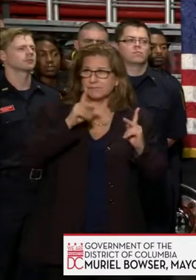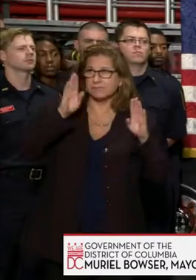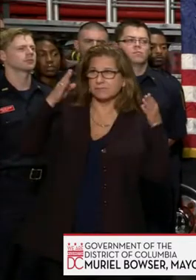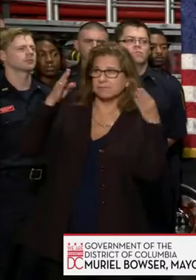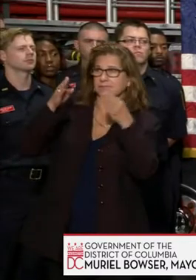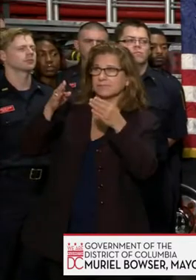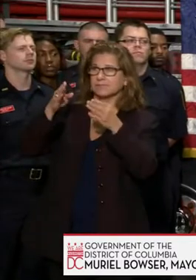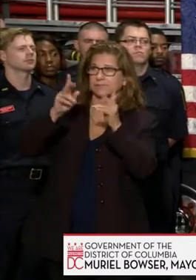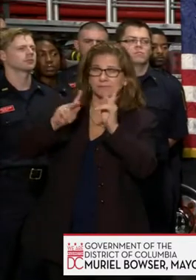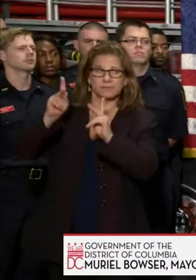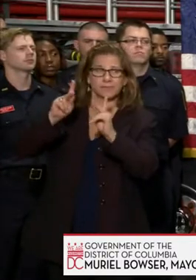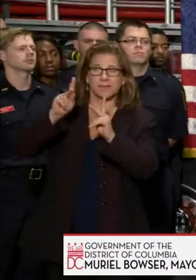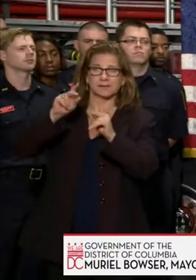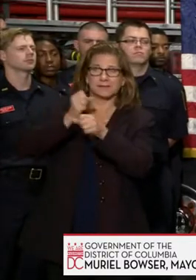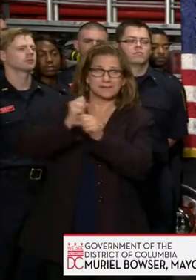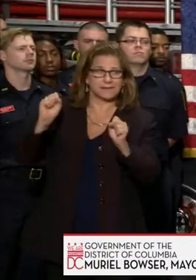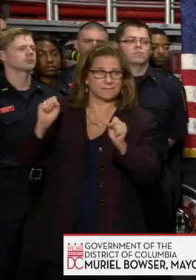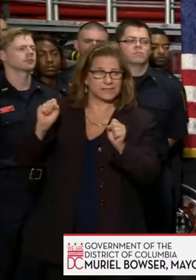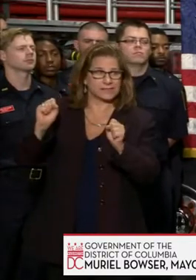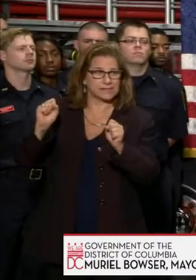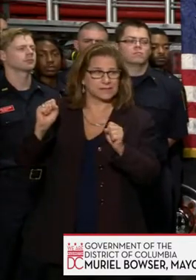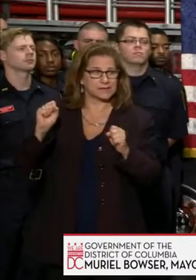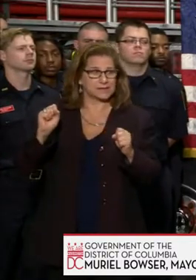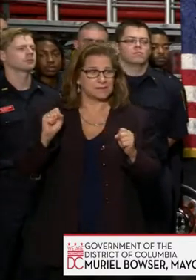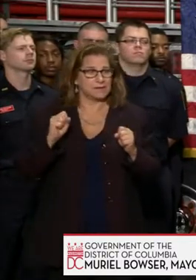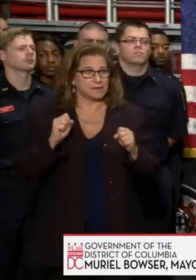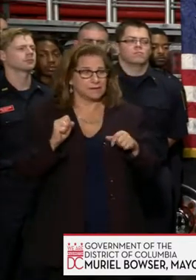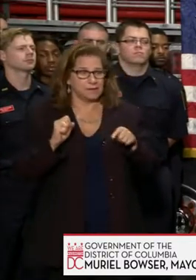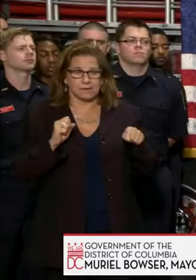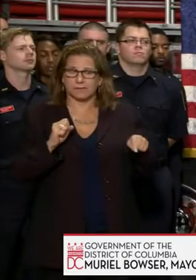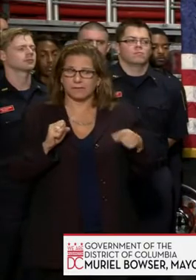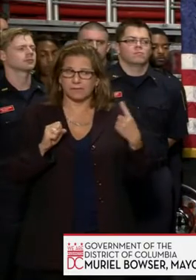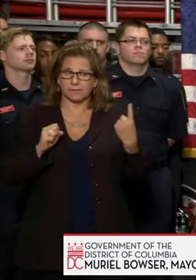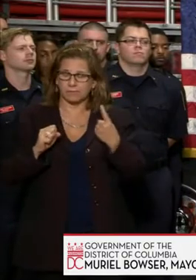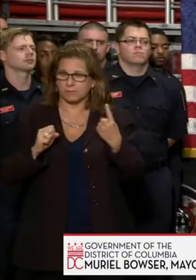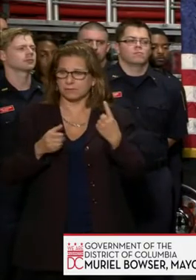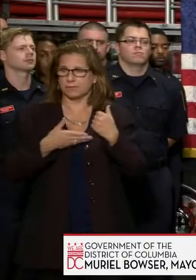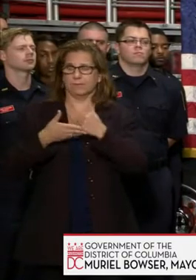DURING THEIR MOST TRAUMATIC EXPERIENCES, AND WHEN YOU ARRIVE